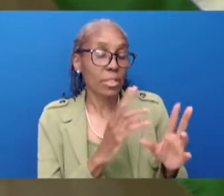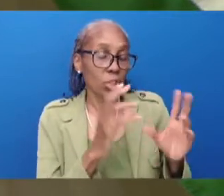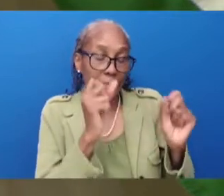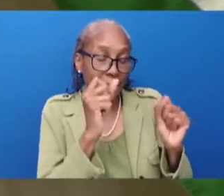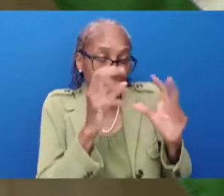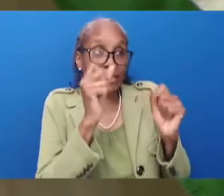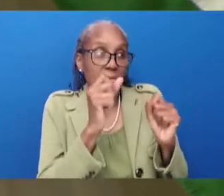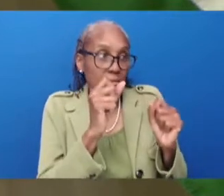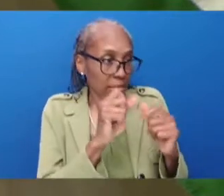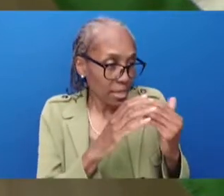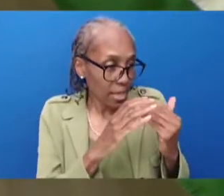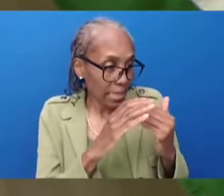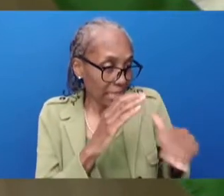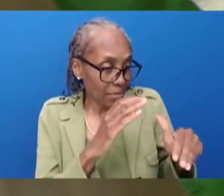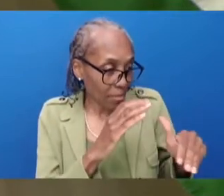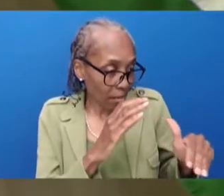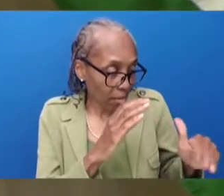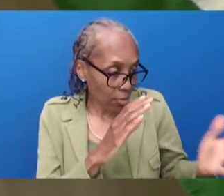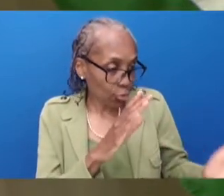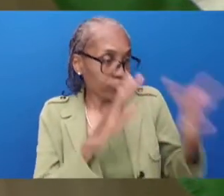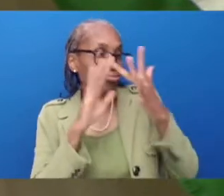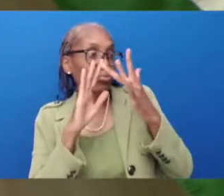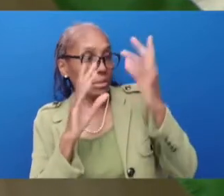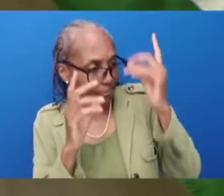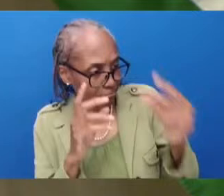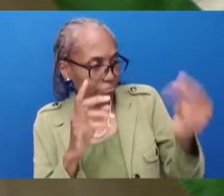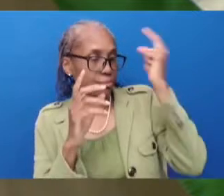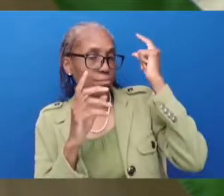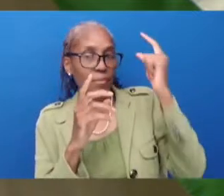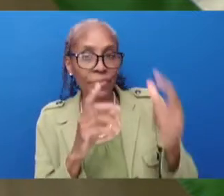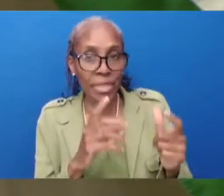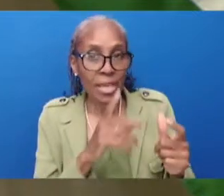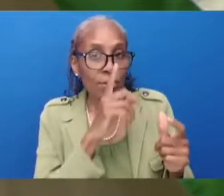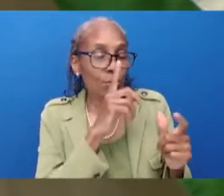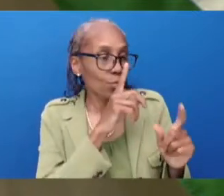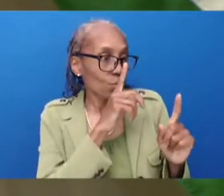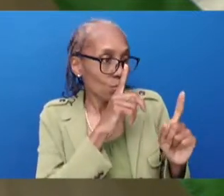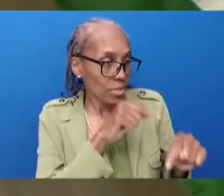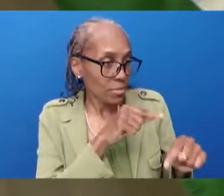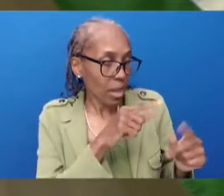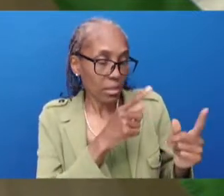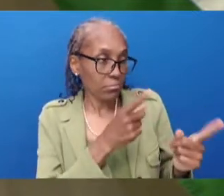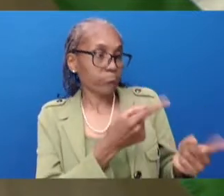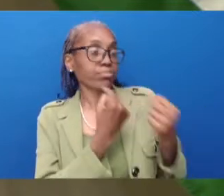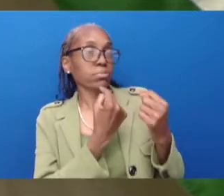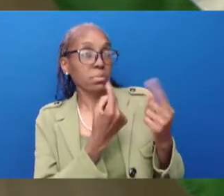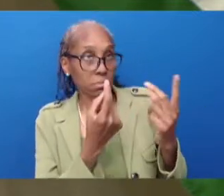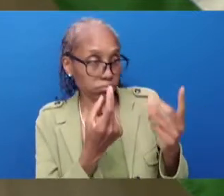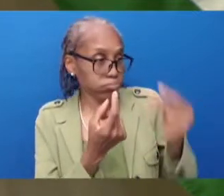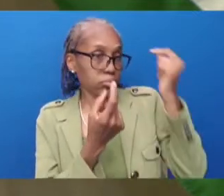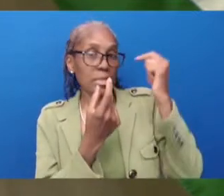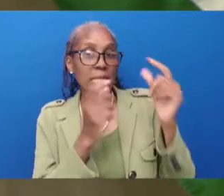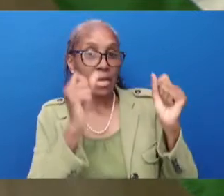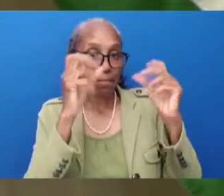COMMISSIONER MEIER. THANK YOU, THANK YOU, THANK YOU, YOUR ARE RESPONSE IS AMAZING EVERY TIME I